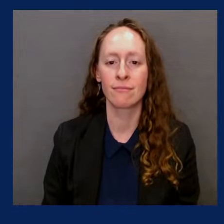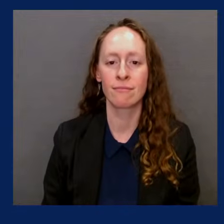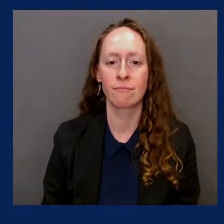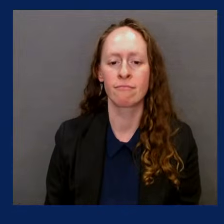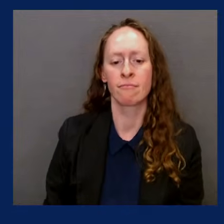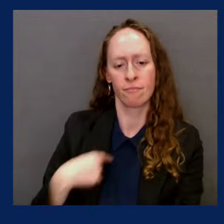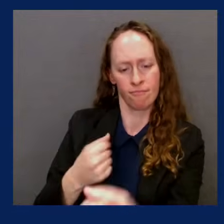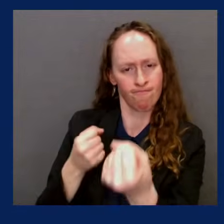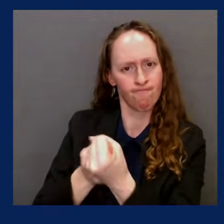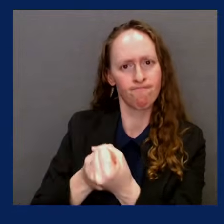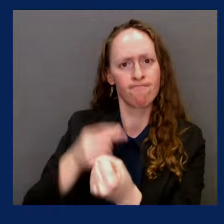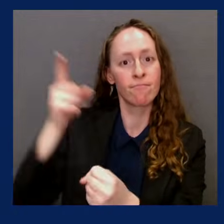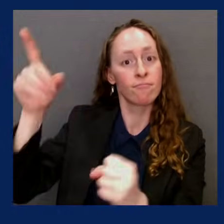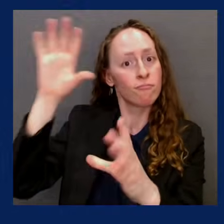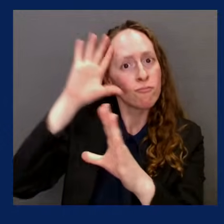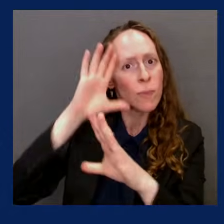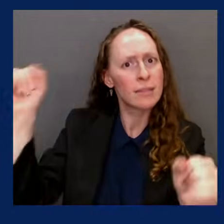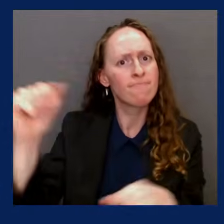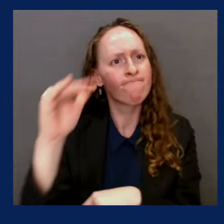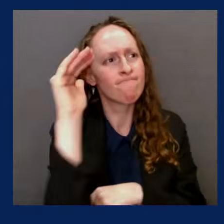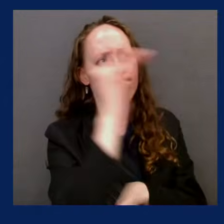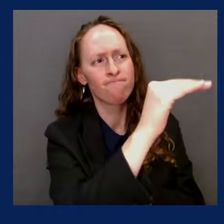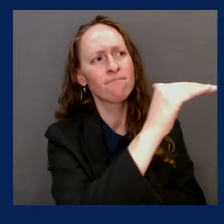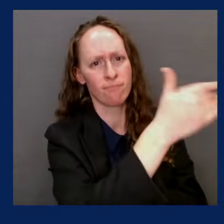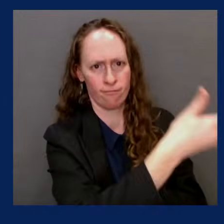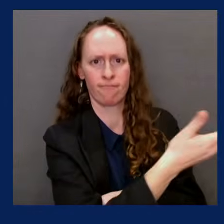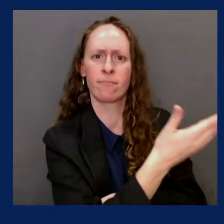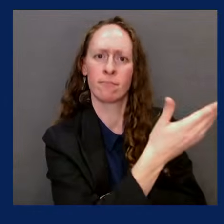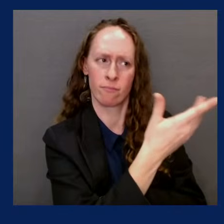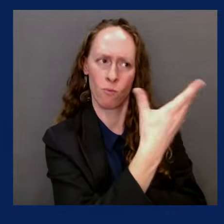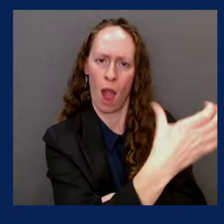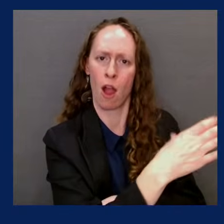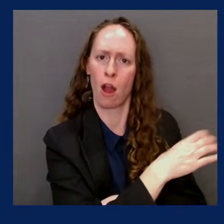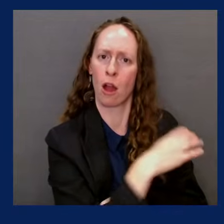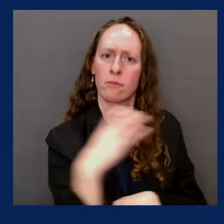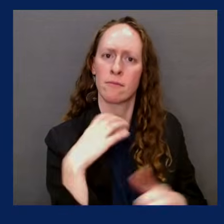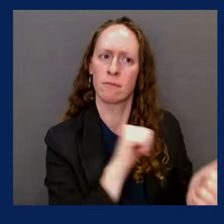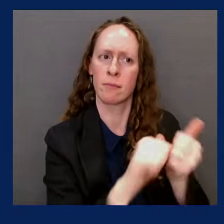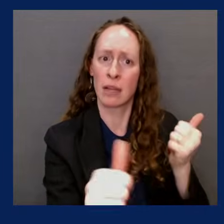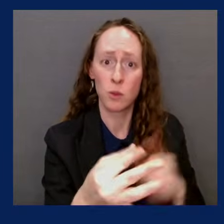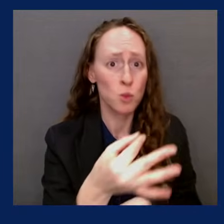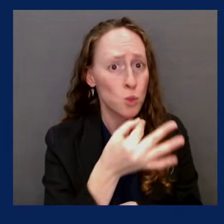AUKUS will drive innovation and cooperation to provide the United States, Australia,